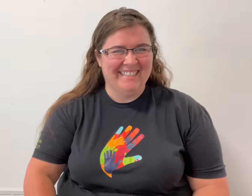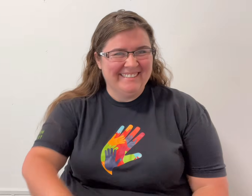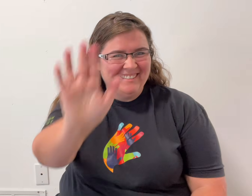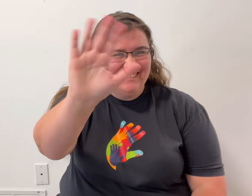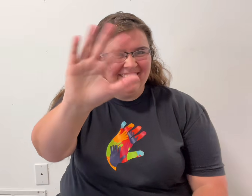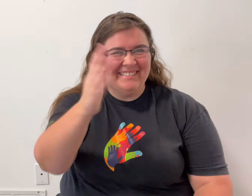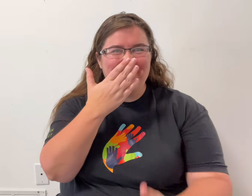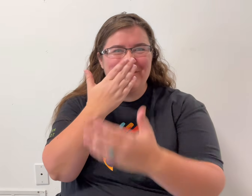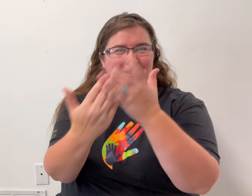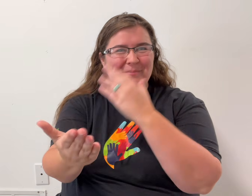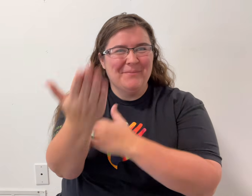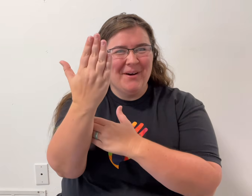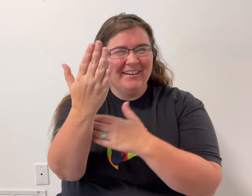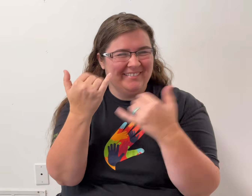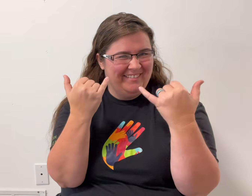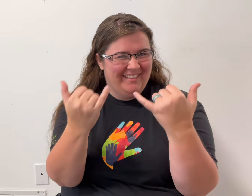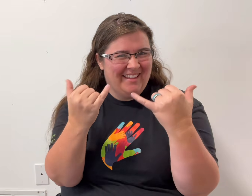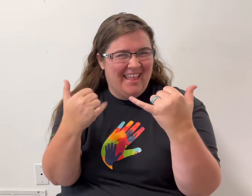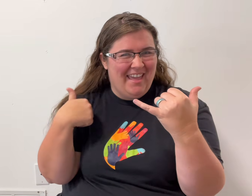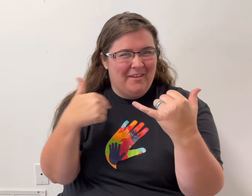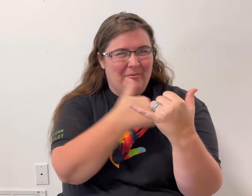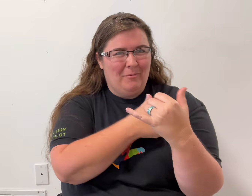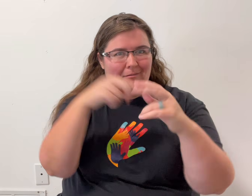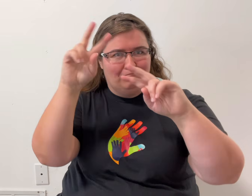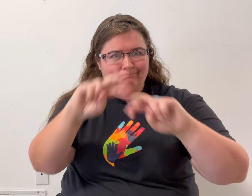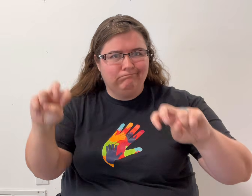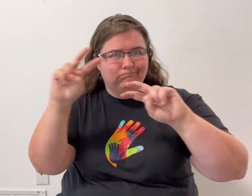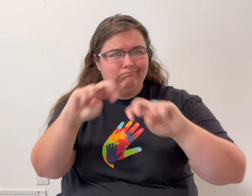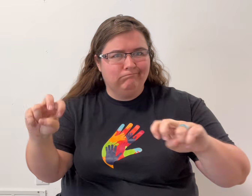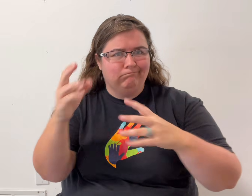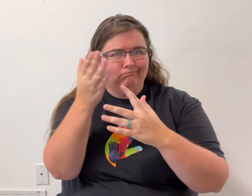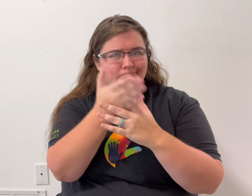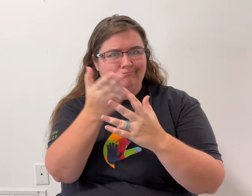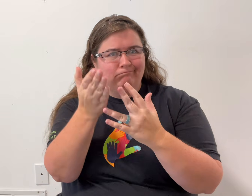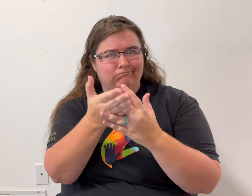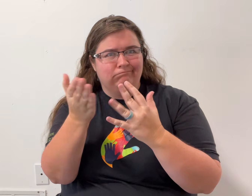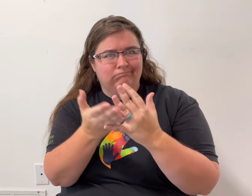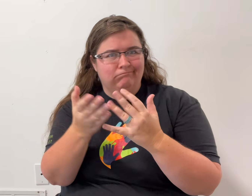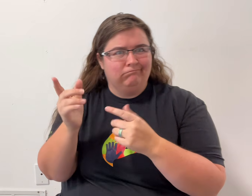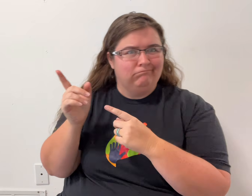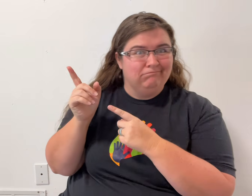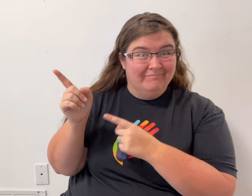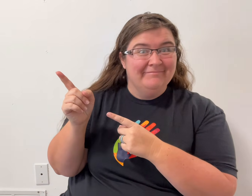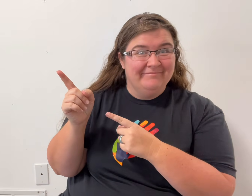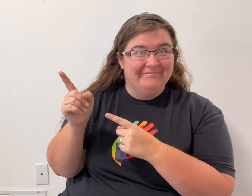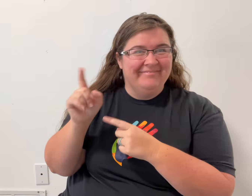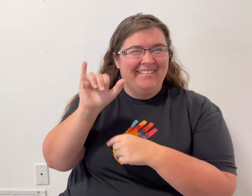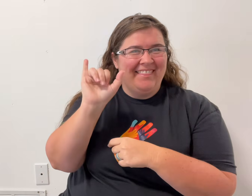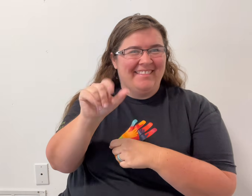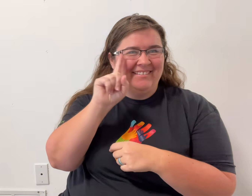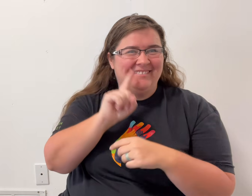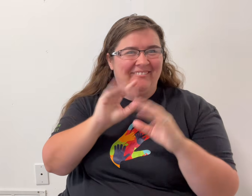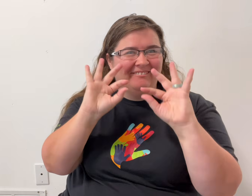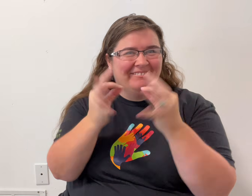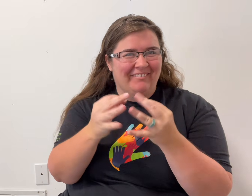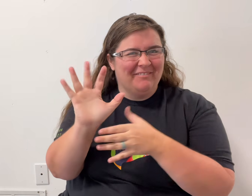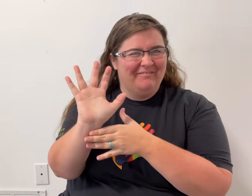Hi and good morning! Today we're going to analyze and breakdown this video from @ThatDeafFamily